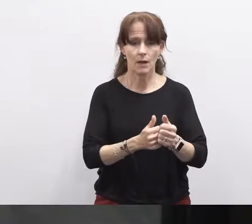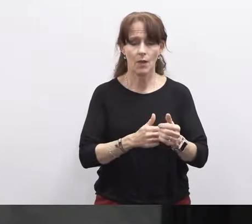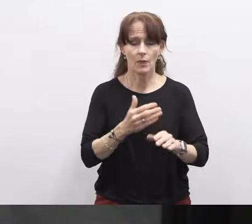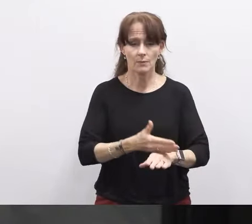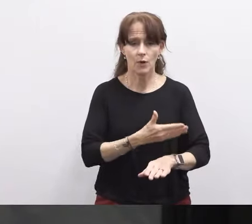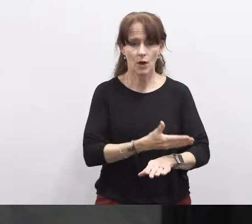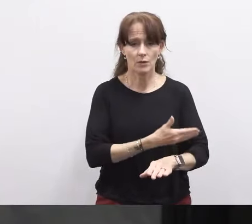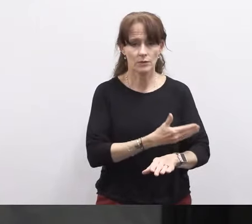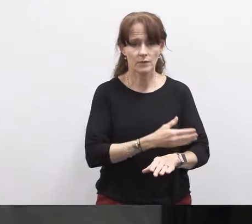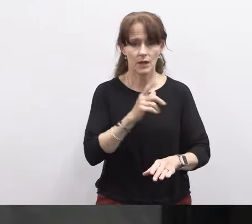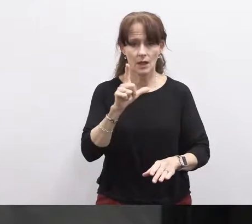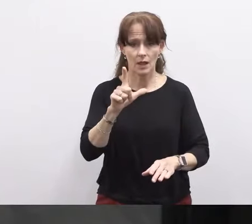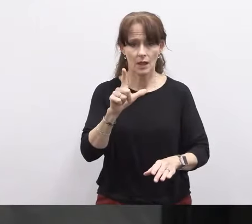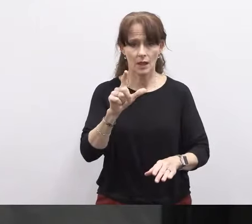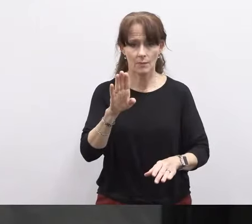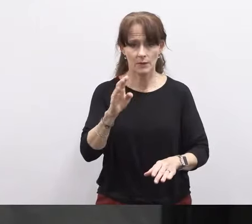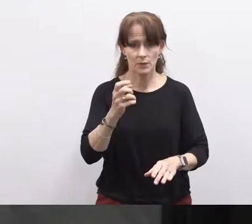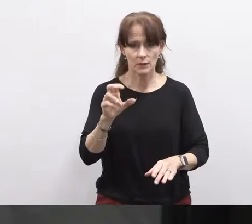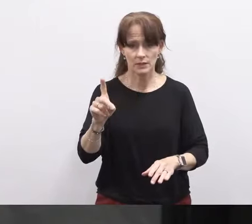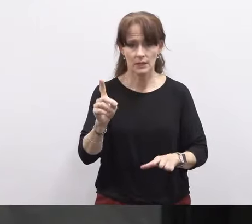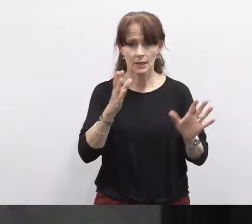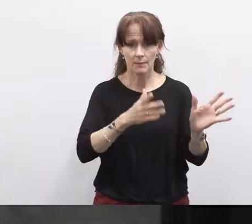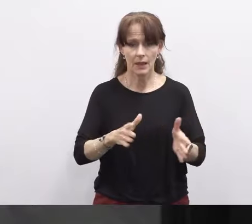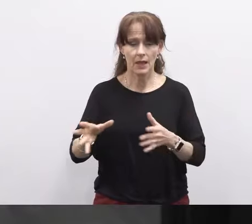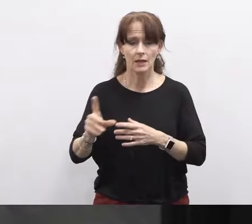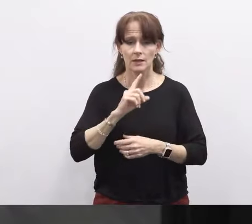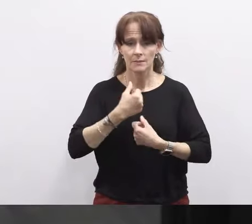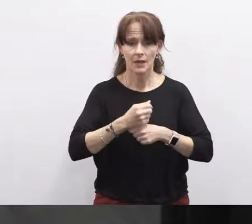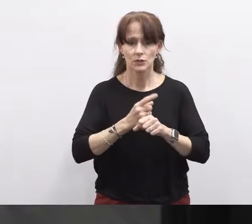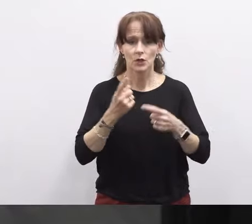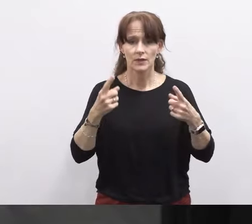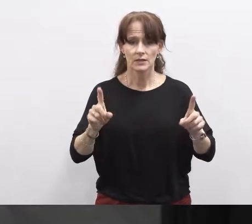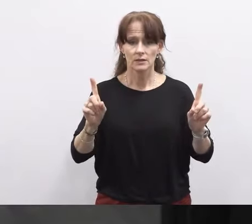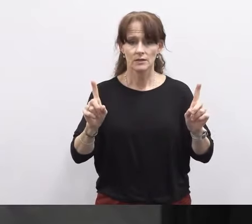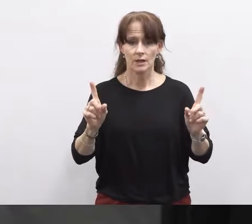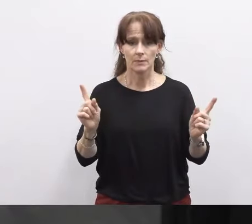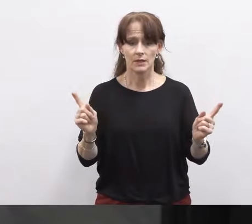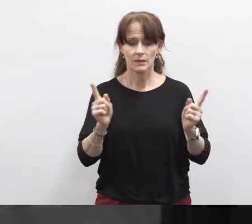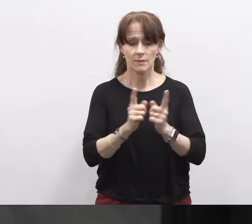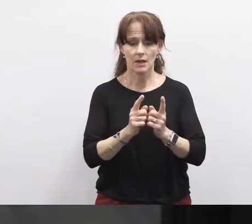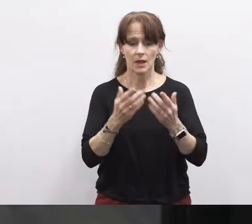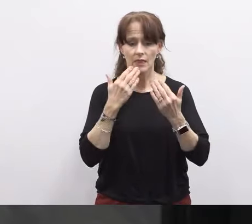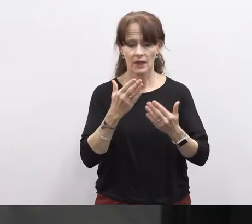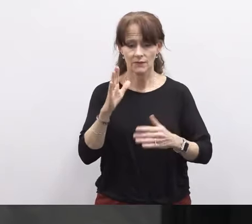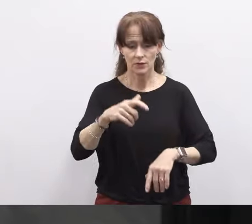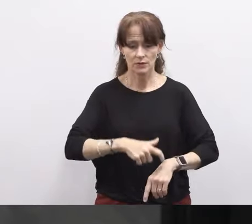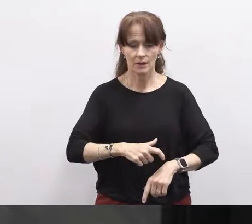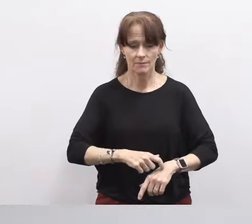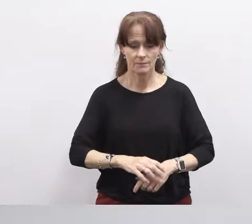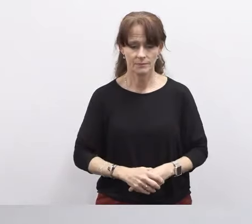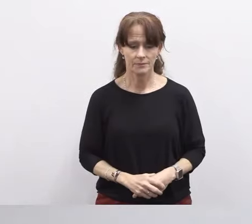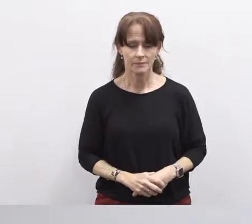of the Long Beach Unified School District's plan to ensure these achievements are being met. Thank you for your time. Thank you.